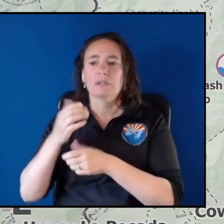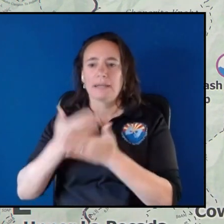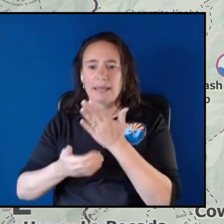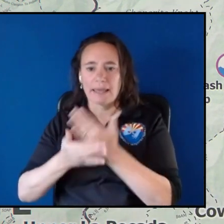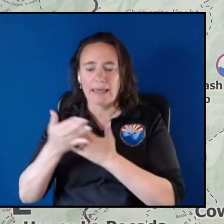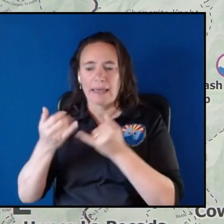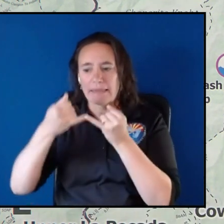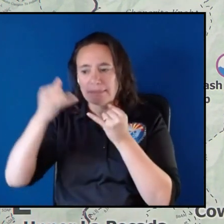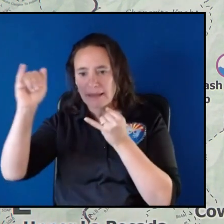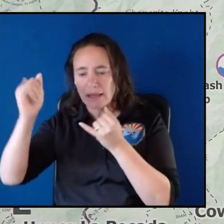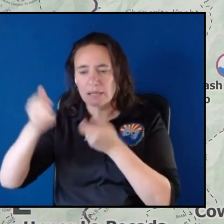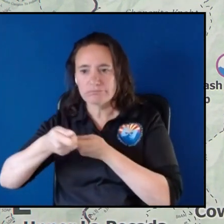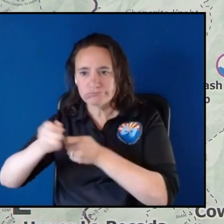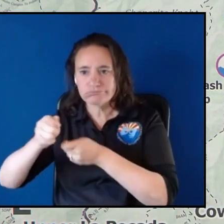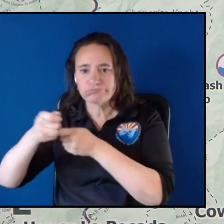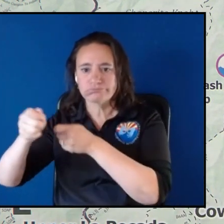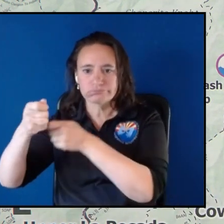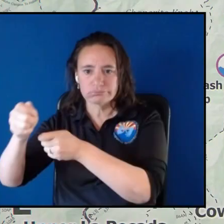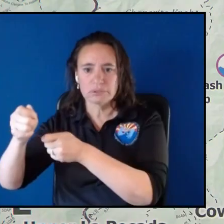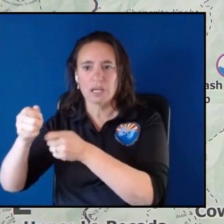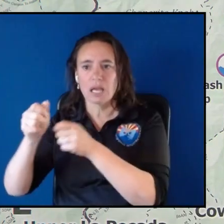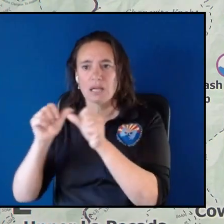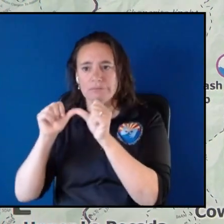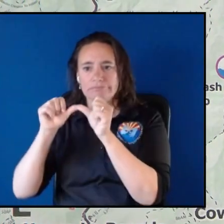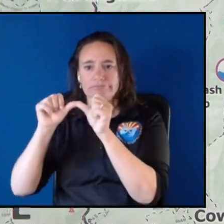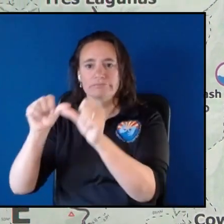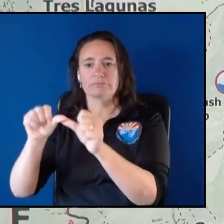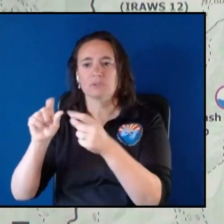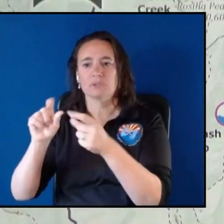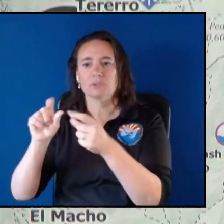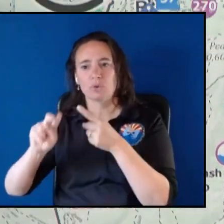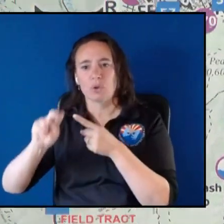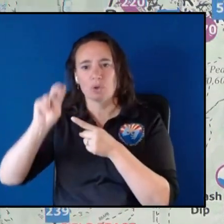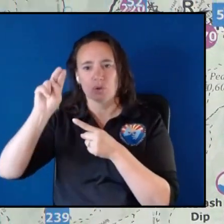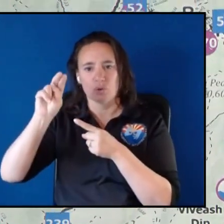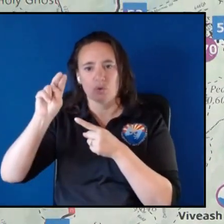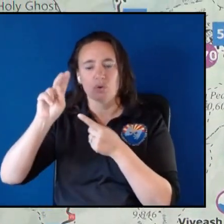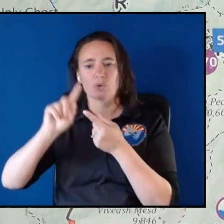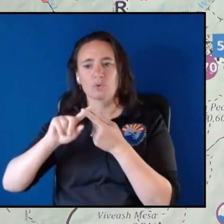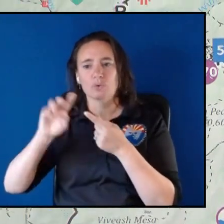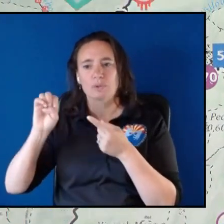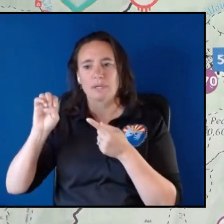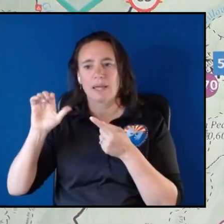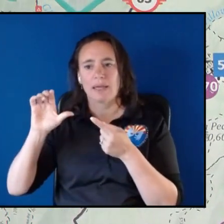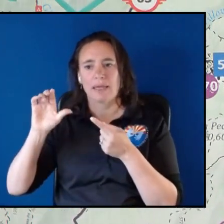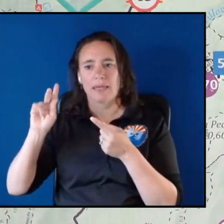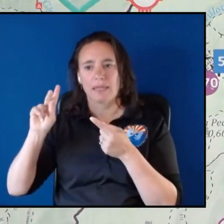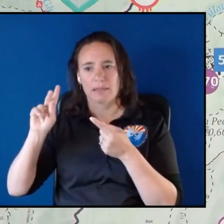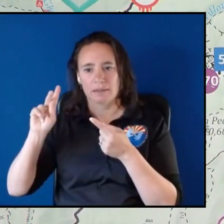and then progressing to the north from Skyline Ridge up to Elk Mountain. A lot of good work has occurred and those